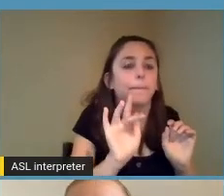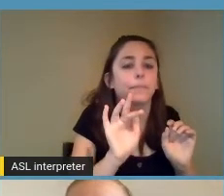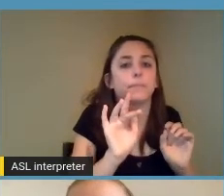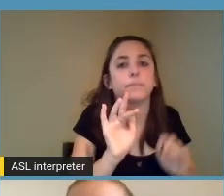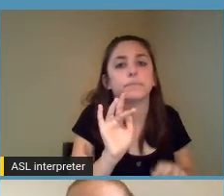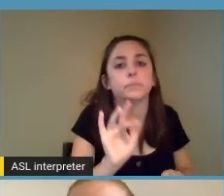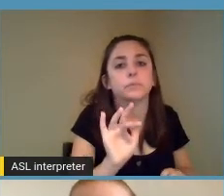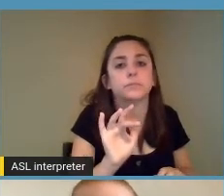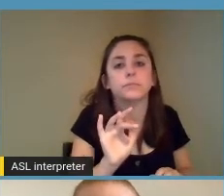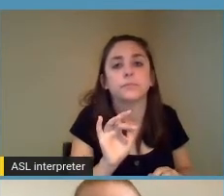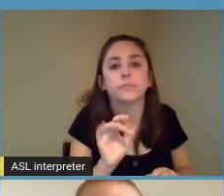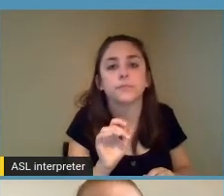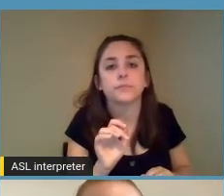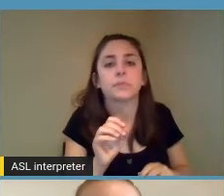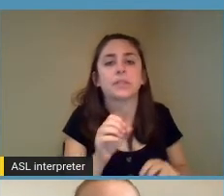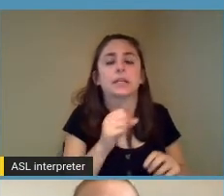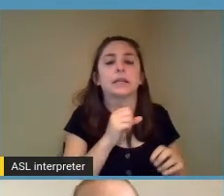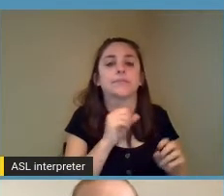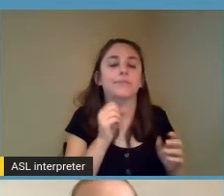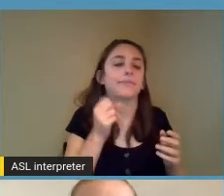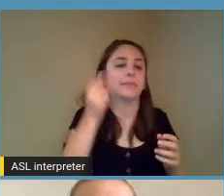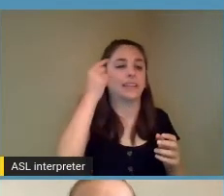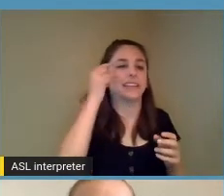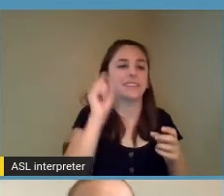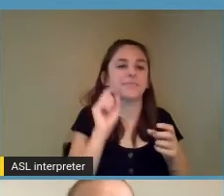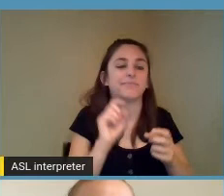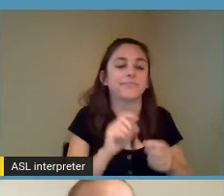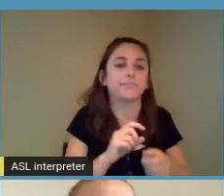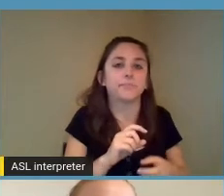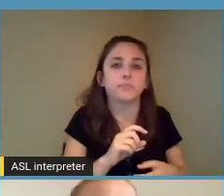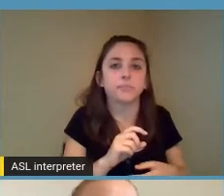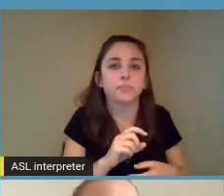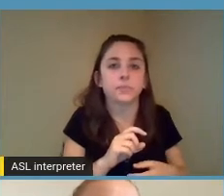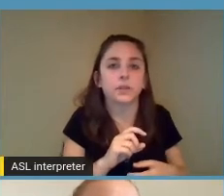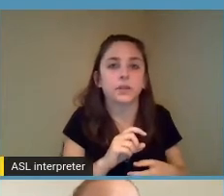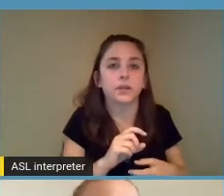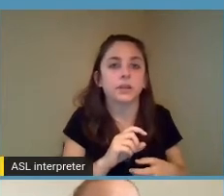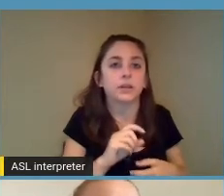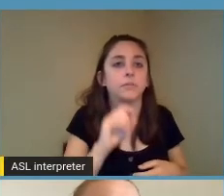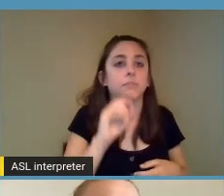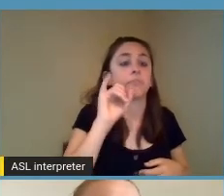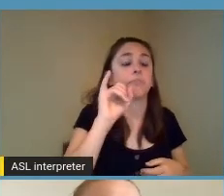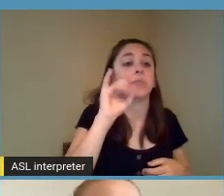I think it is the setting I am on. But you can put together and import all of your files